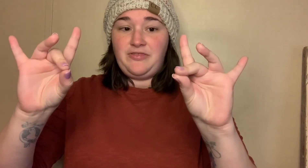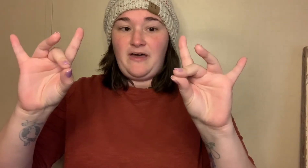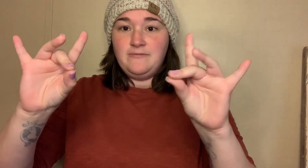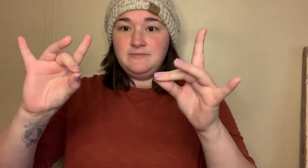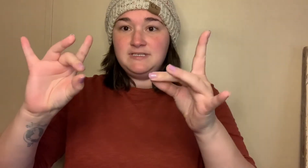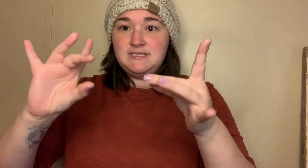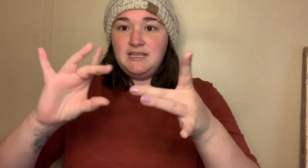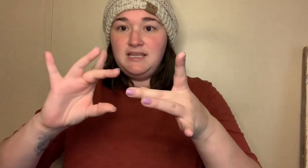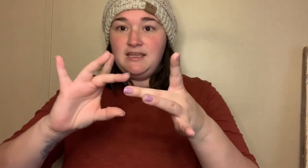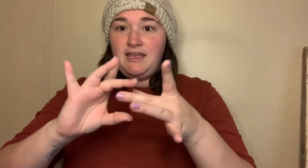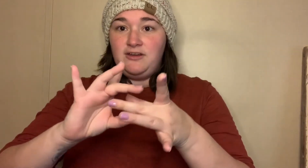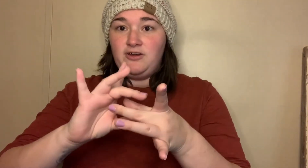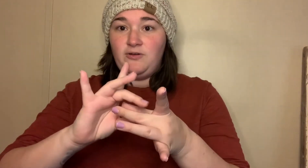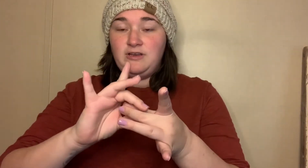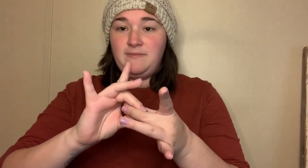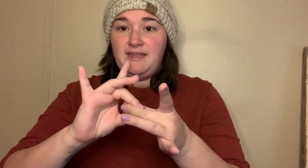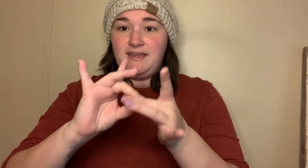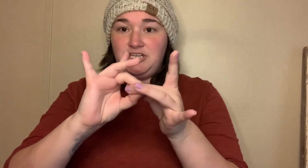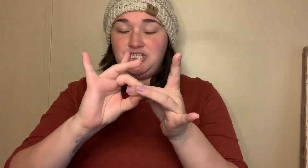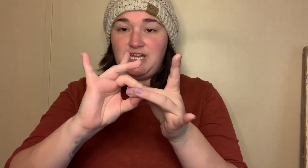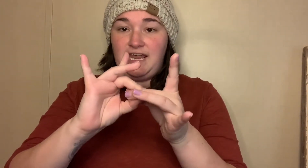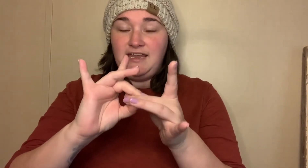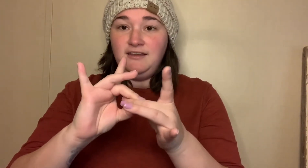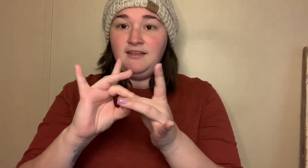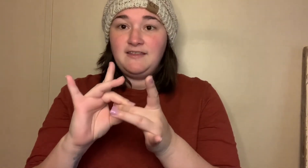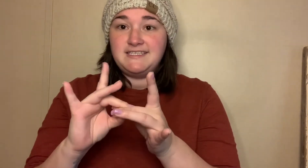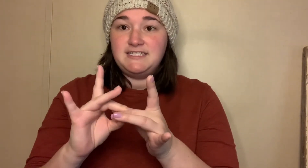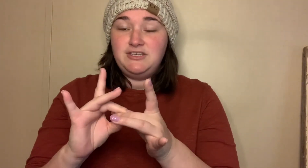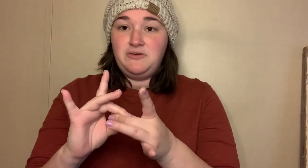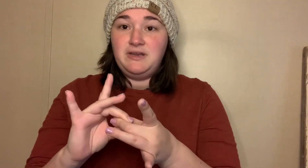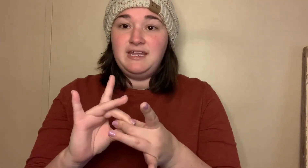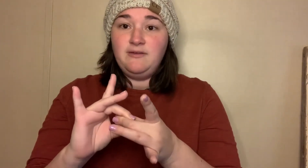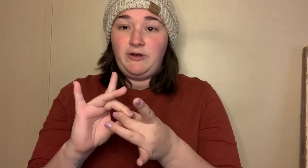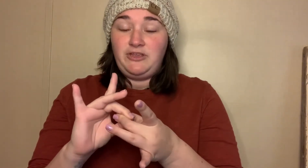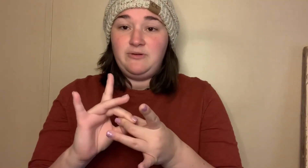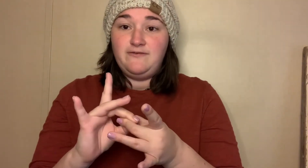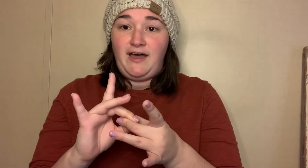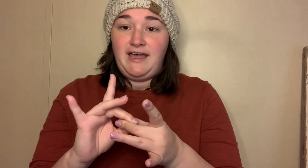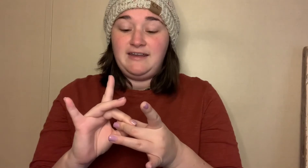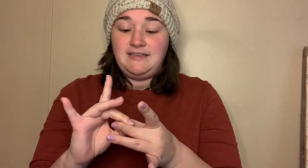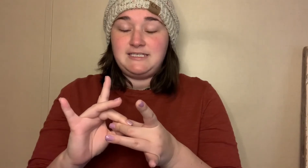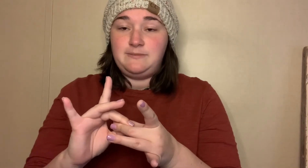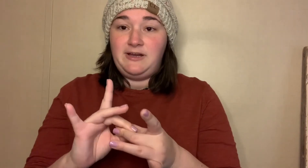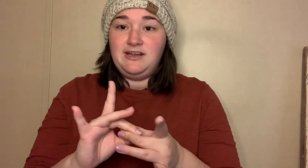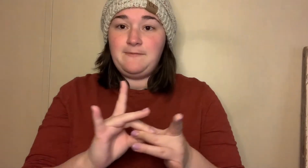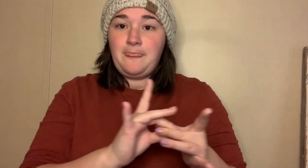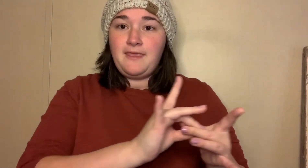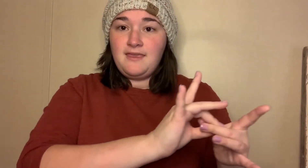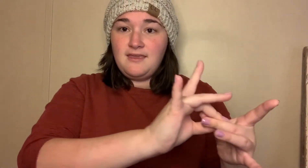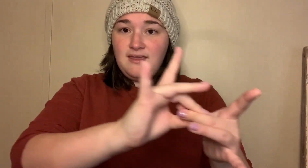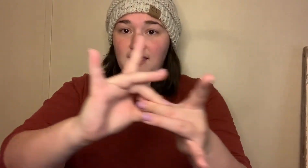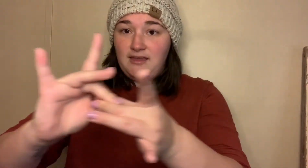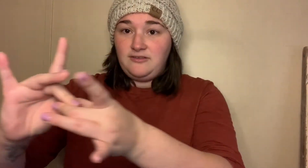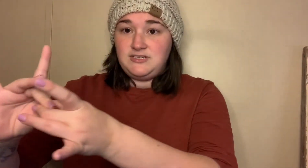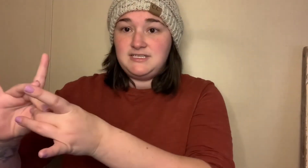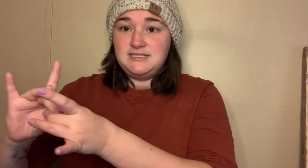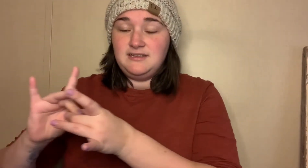thumbs and you're going to make a chain this is unity we're unified in the spirit you just